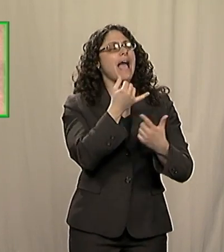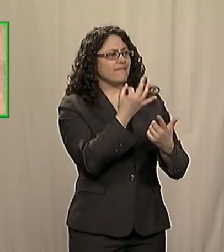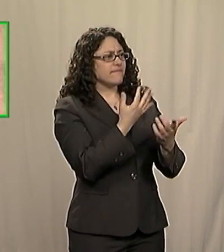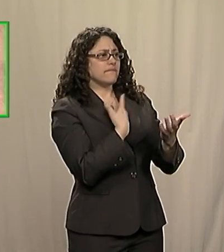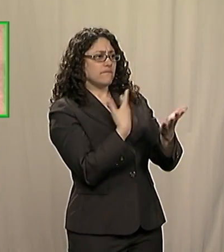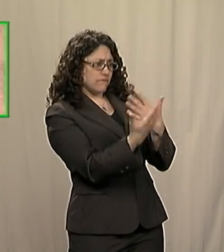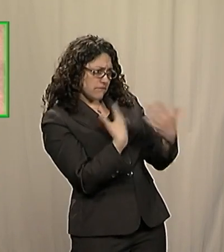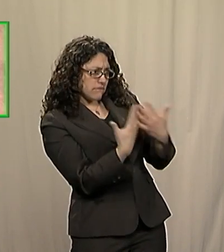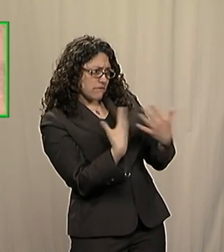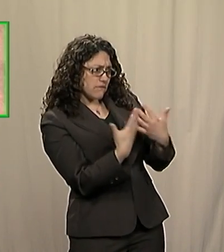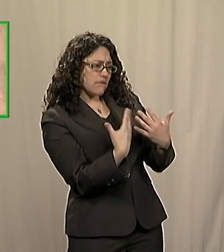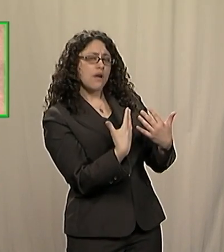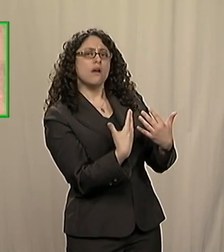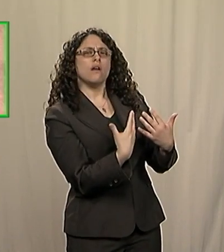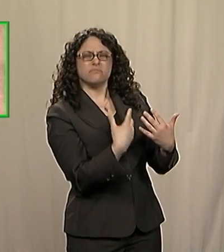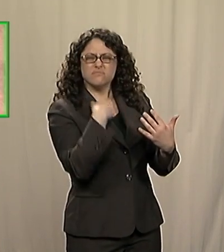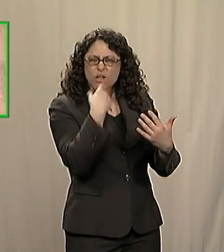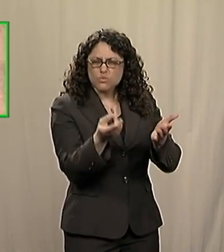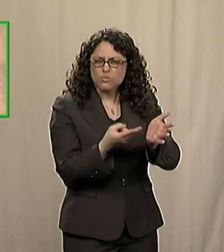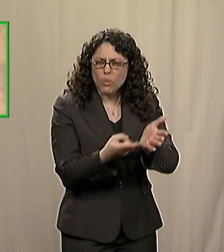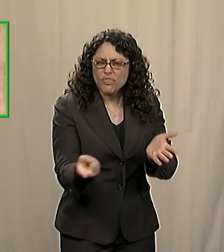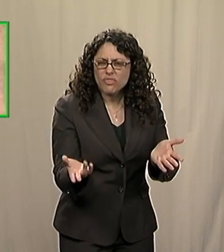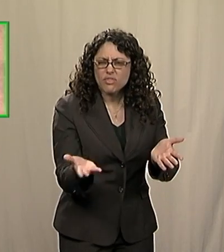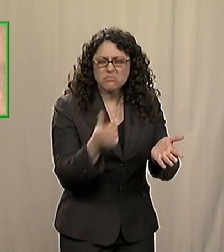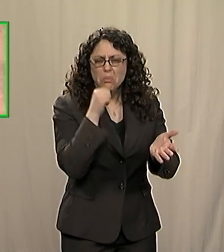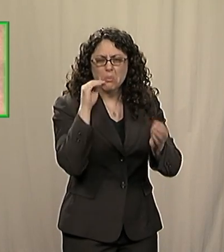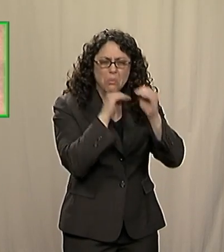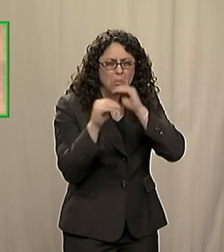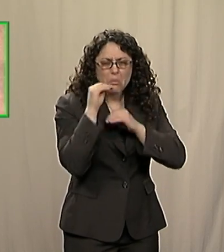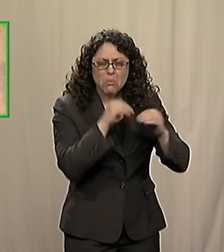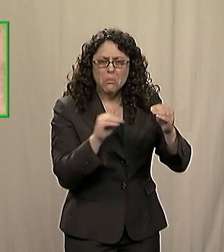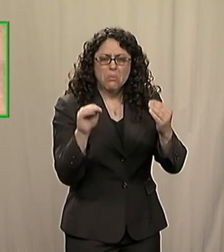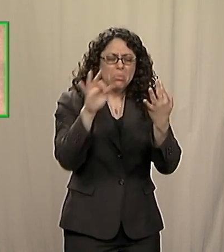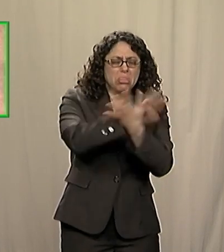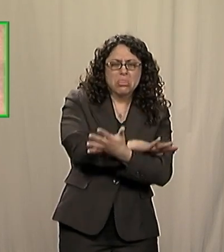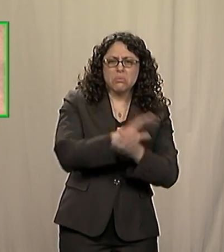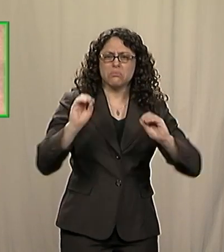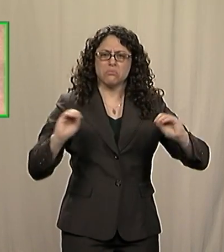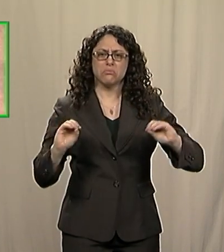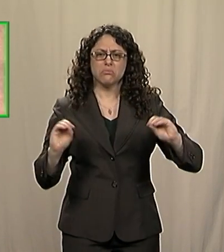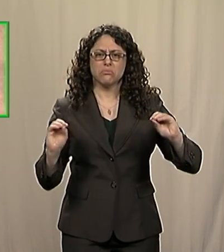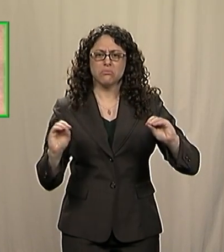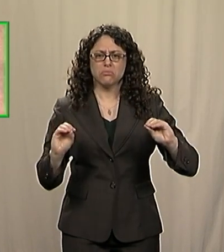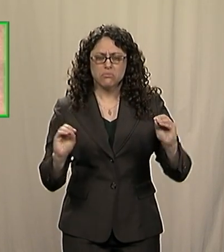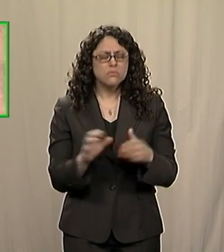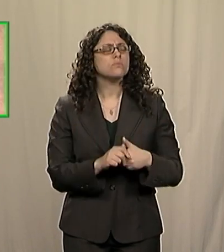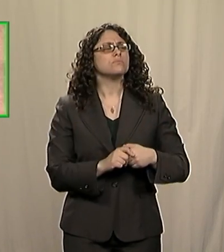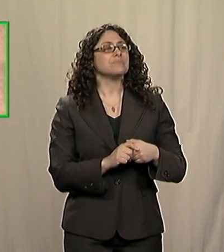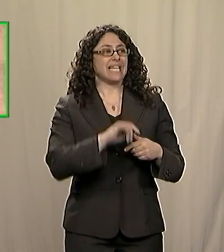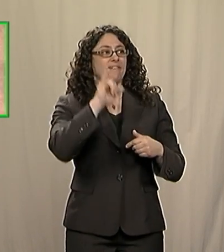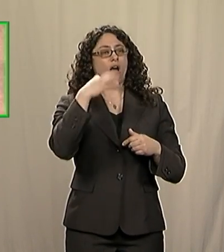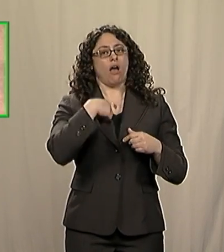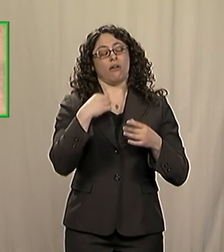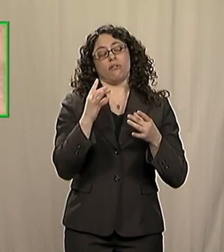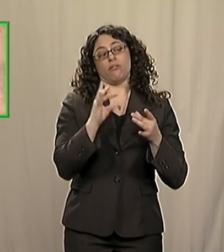during an interaction, tell the truth. If in any way I am saying something that I don't believe